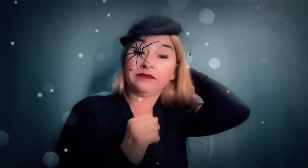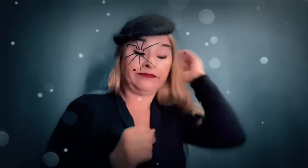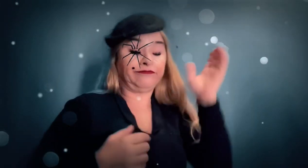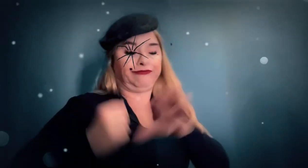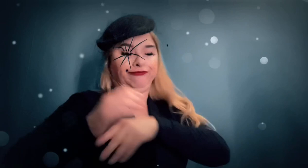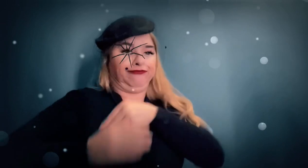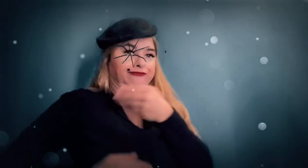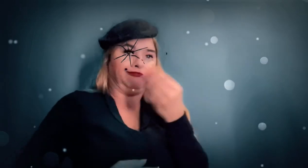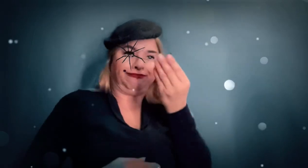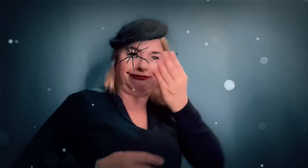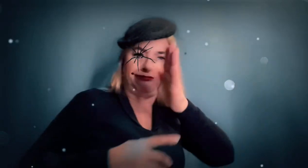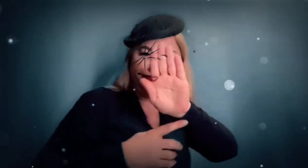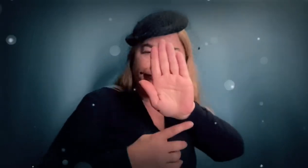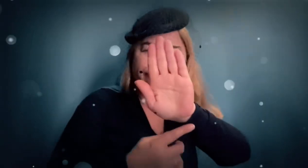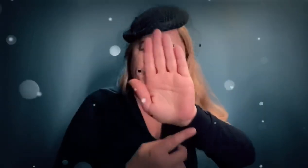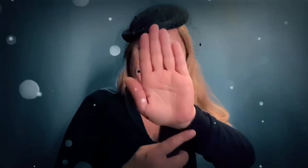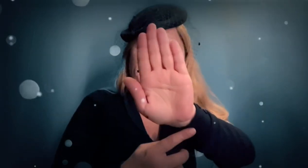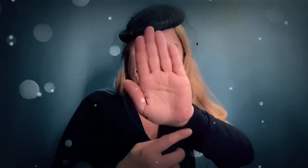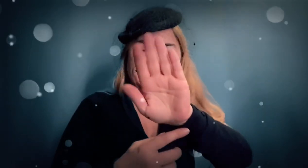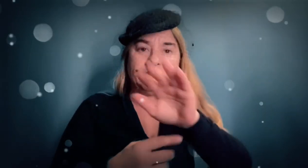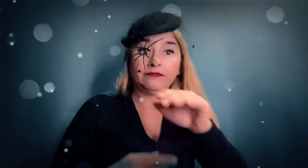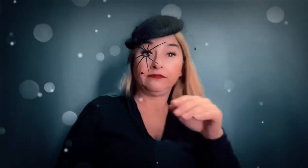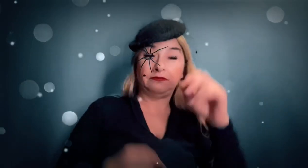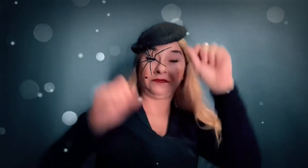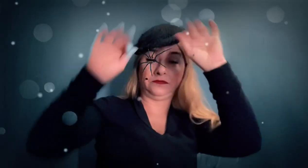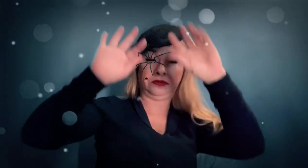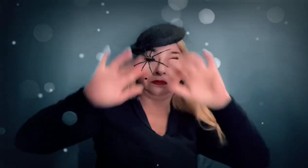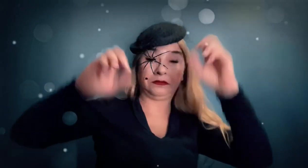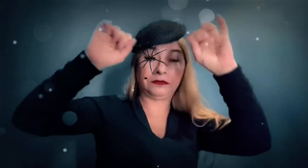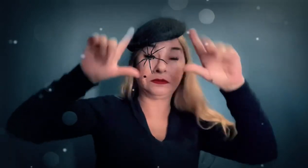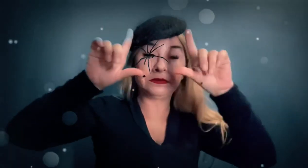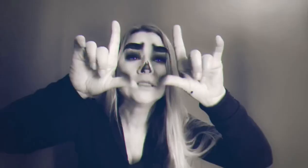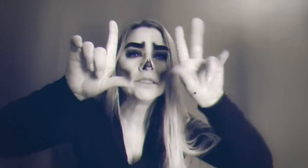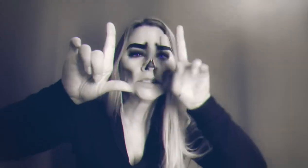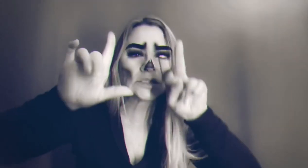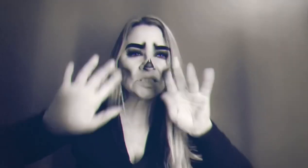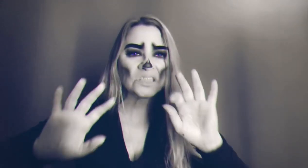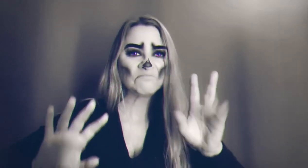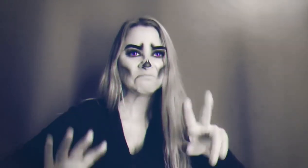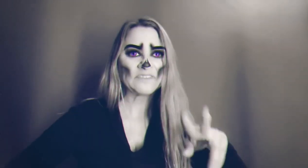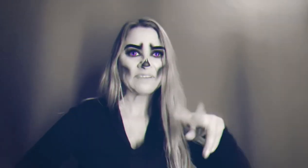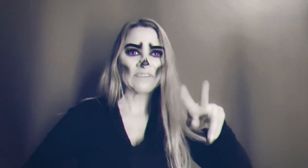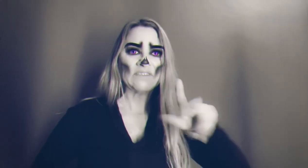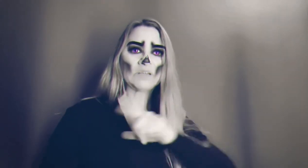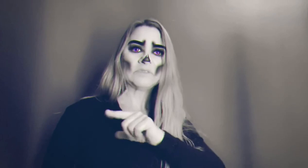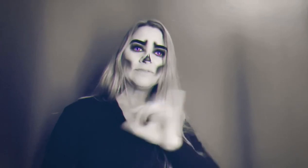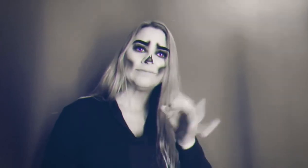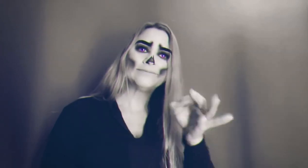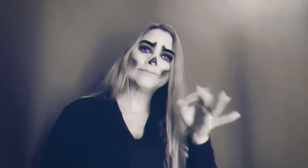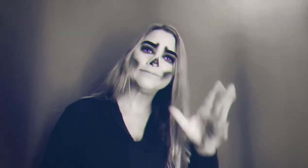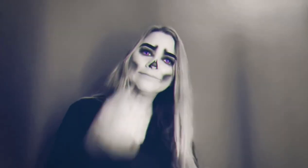He takes it out and puts it on the window of the car. The rain is streaming around the badge I'm trying to read. " Ah, he's a real one, he's a real policeman. I say